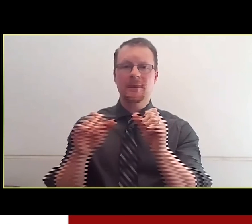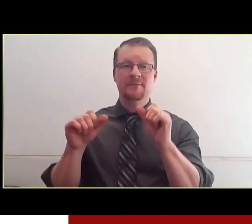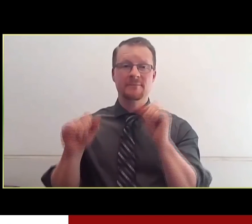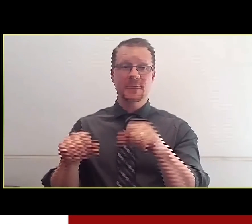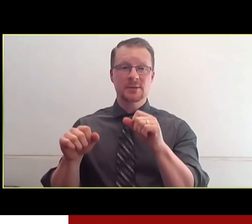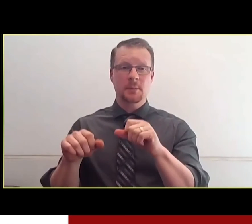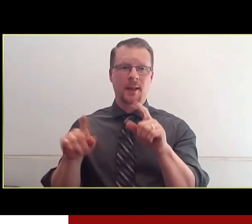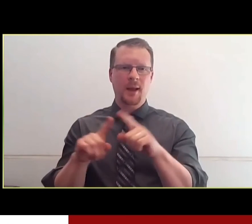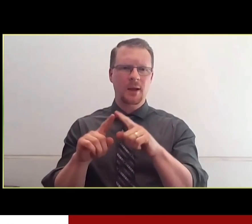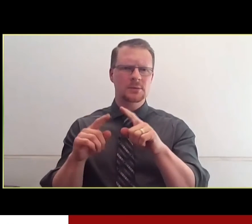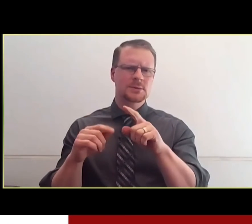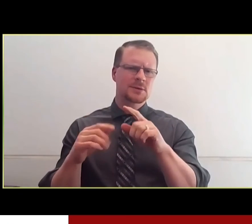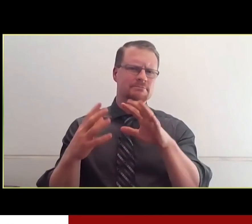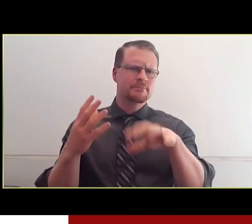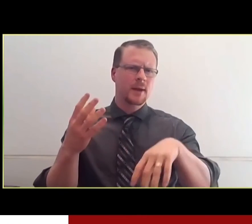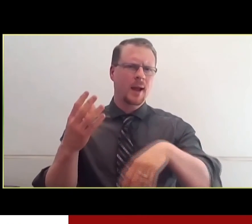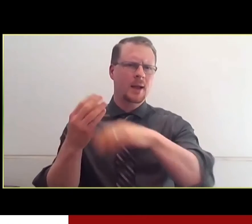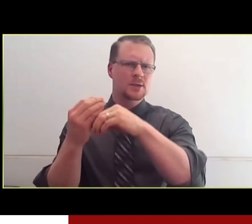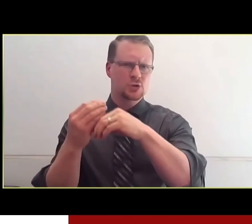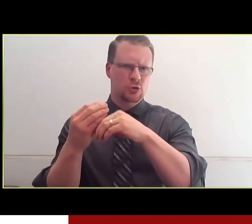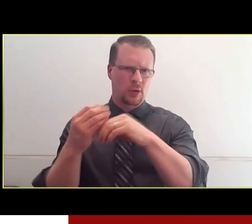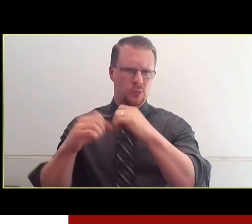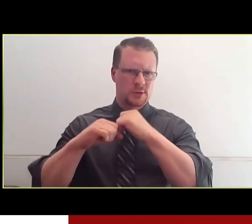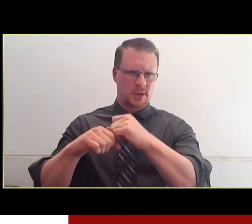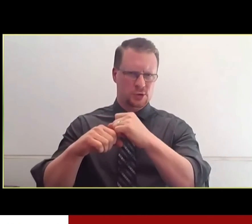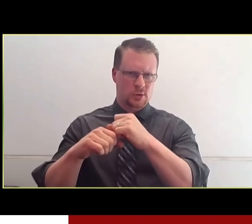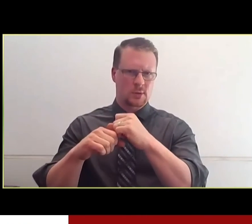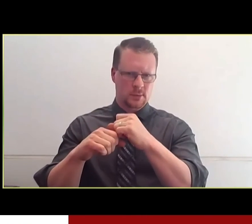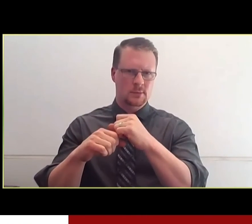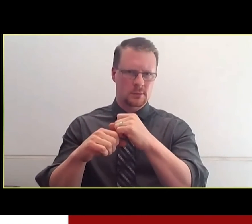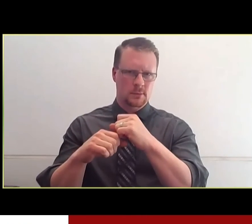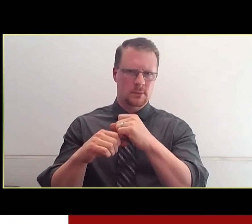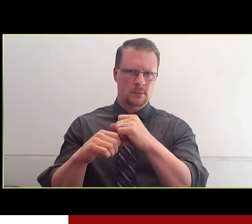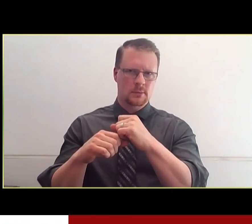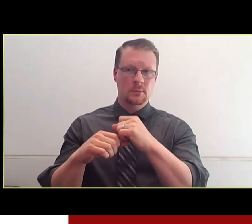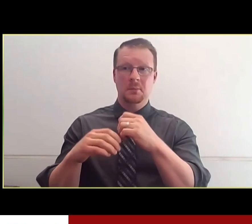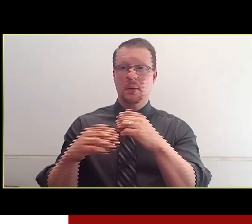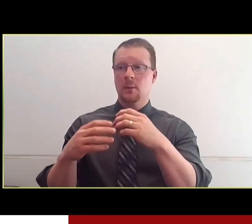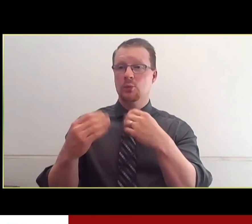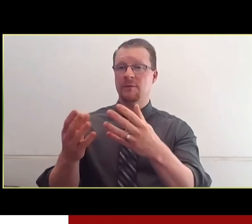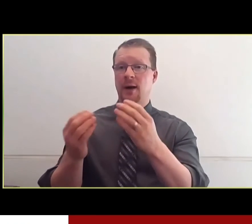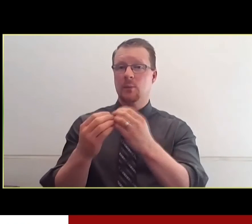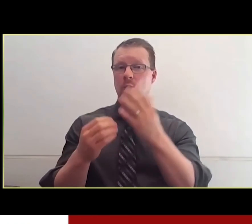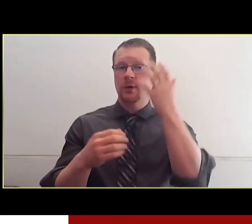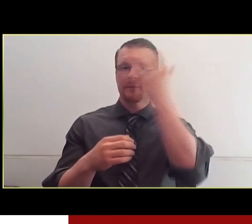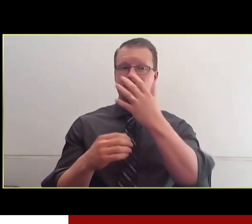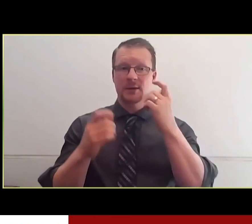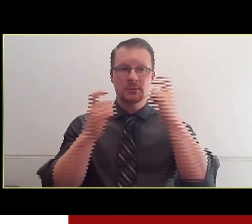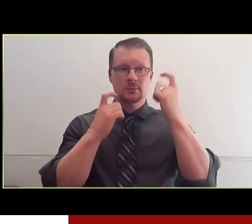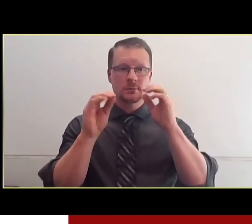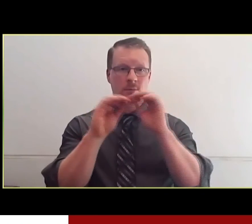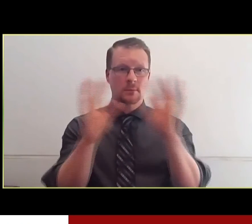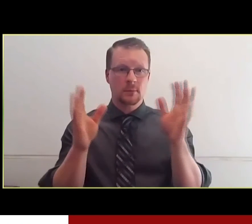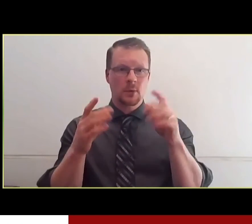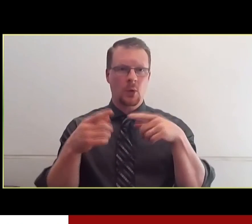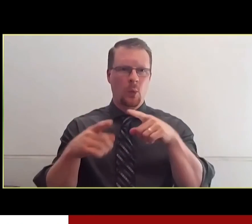But my understanding is that it's becoming feasible as an additional layer of protection or an additional option.